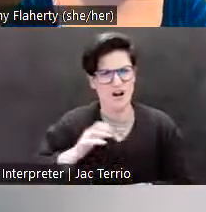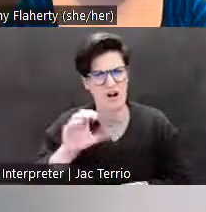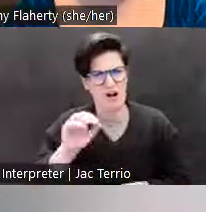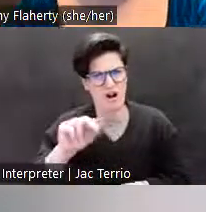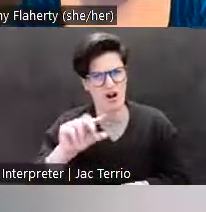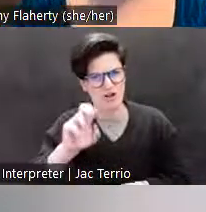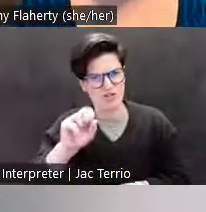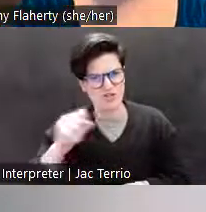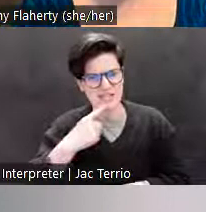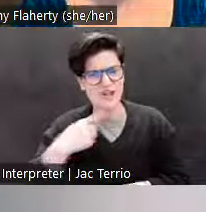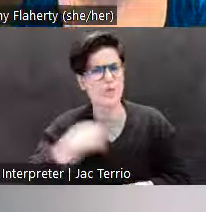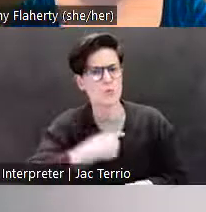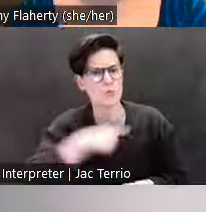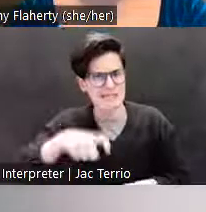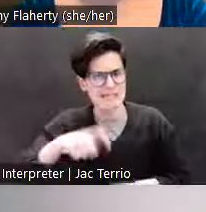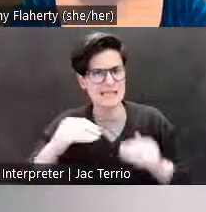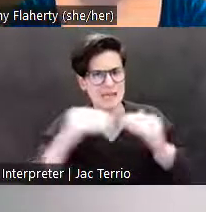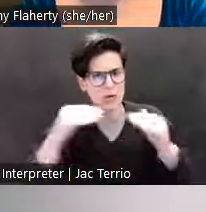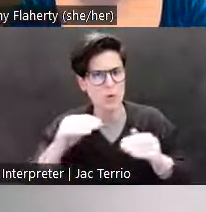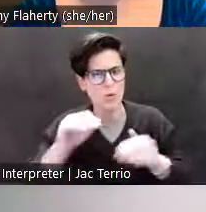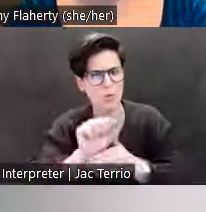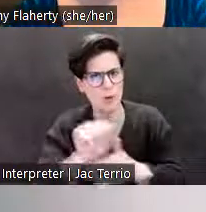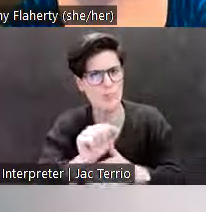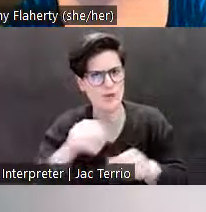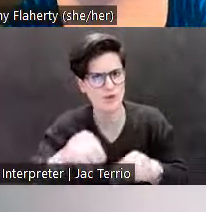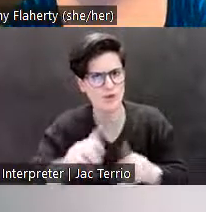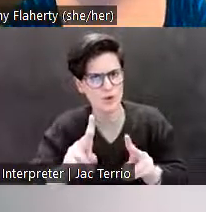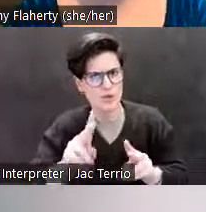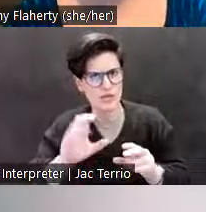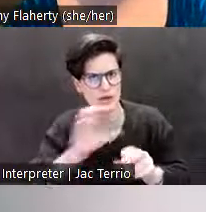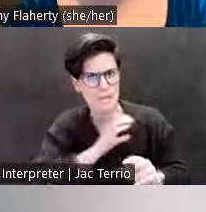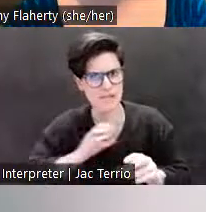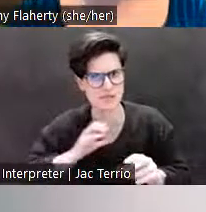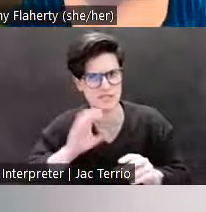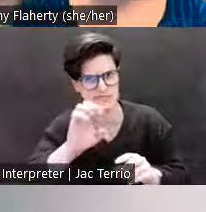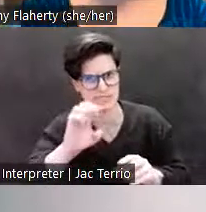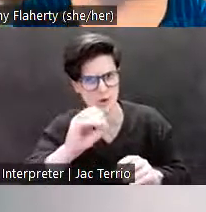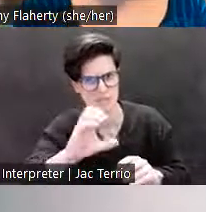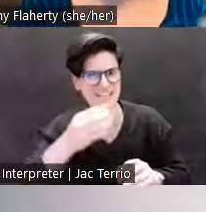Commission and the Supreme Court 2 interpret the phrase